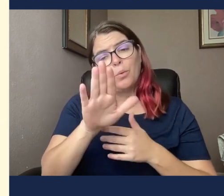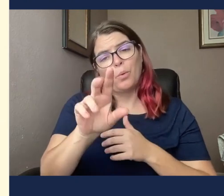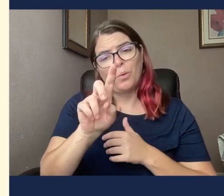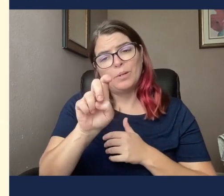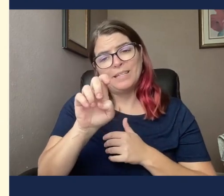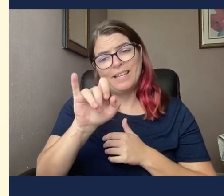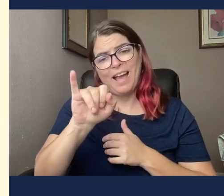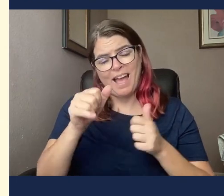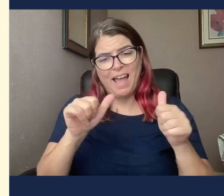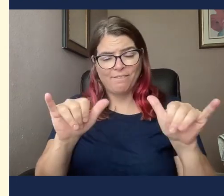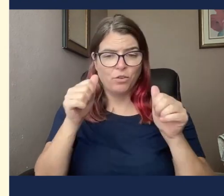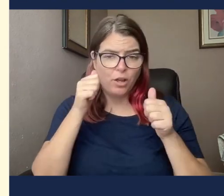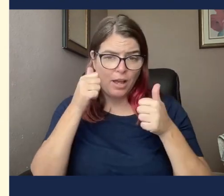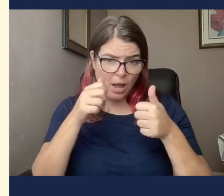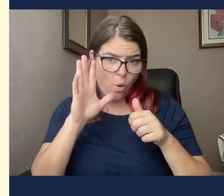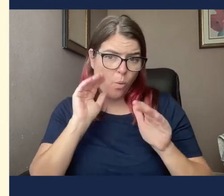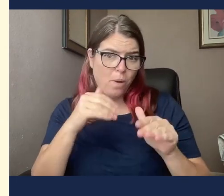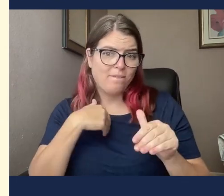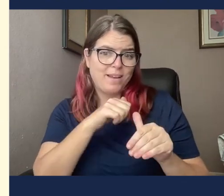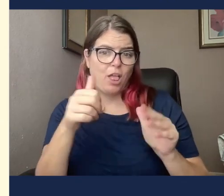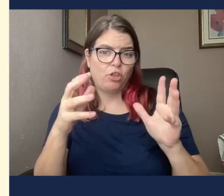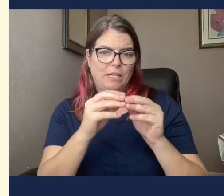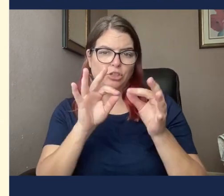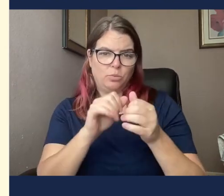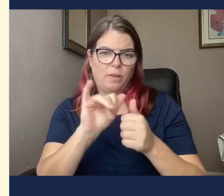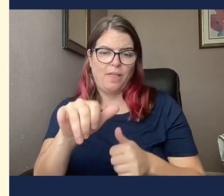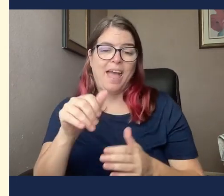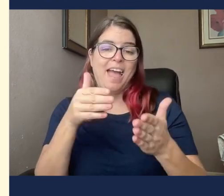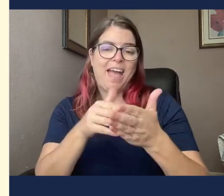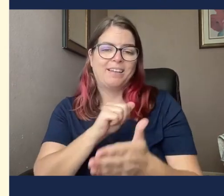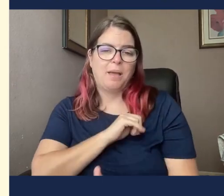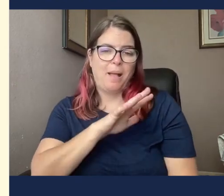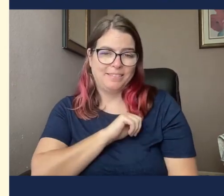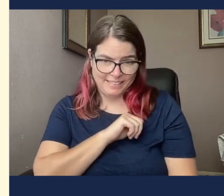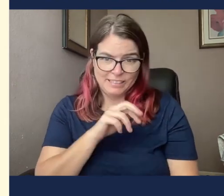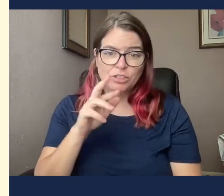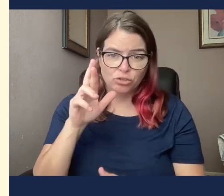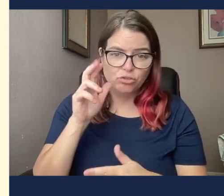community. I'm only gonna be able to do